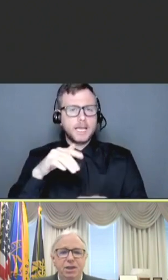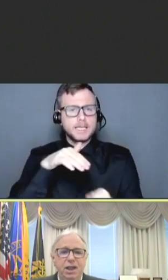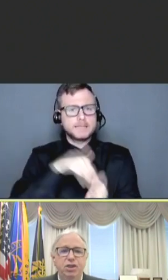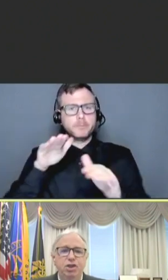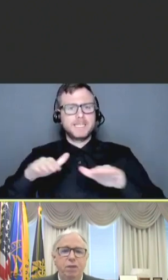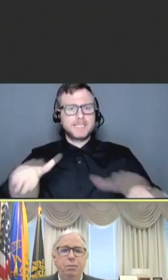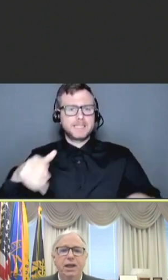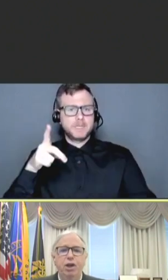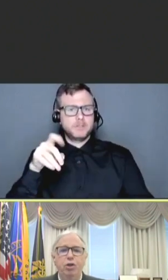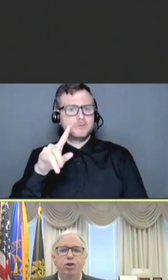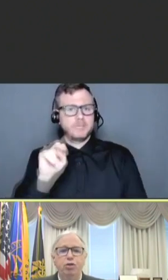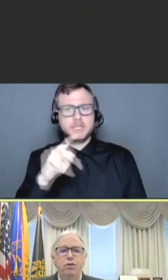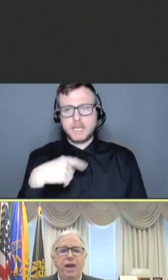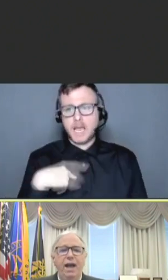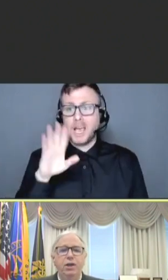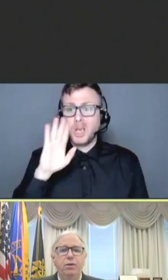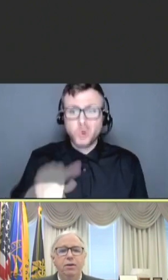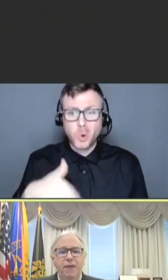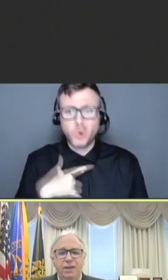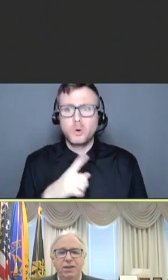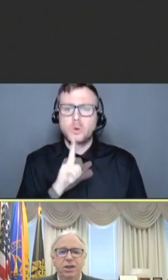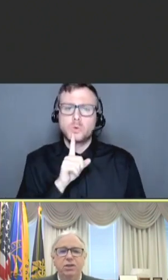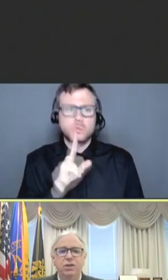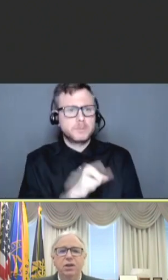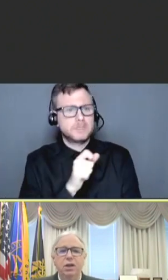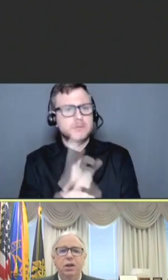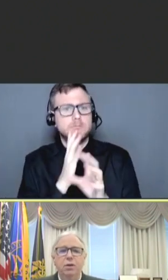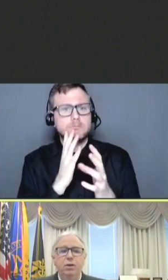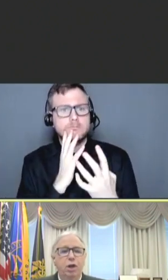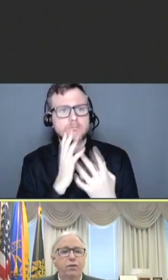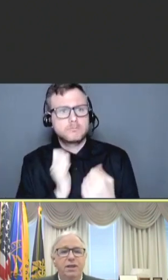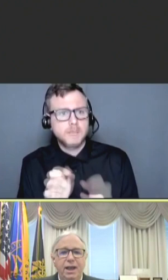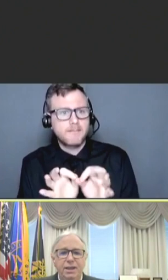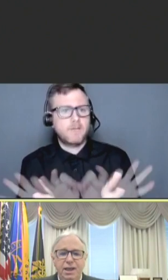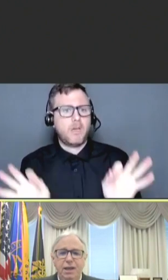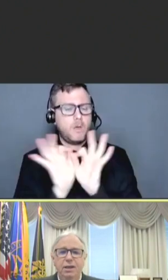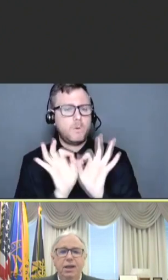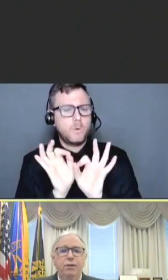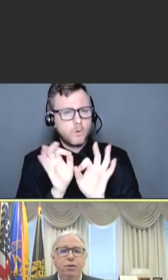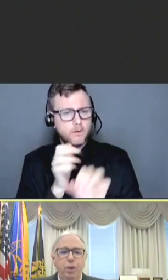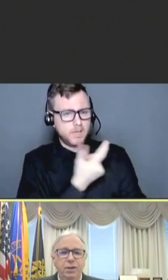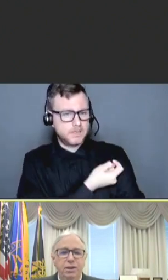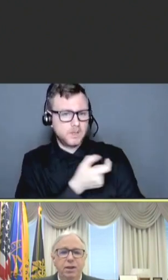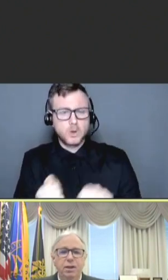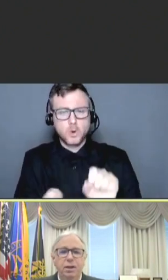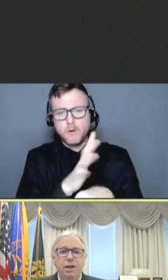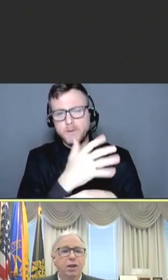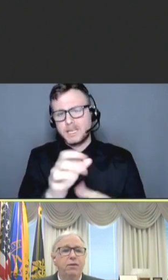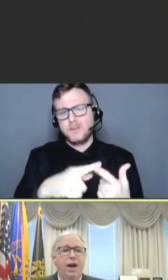immunization champion, I know the true value of vaccinations. With COVID-19, influenza, and other